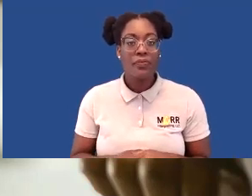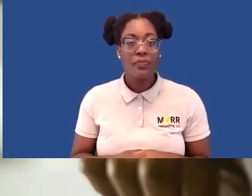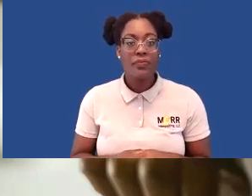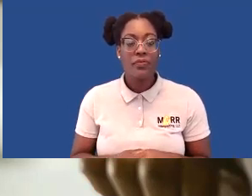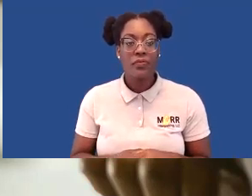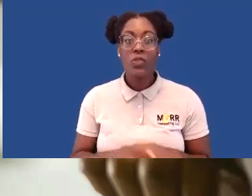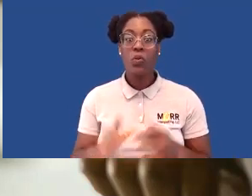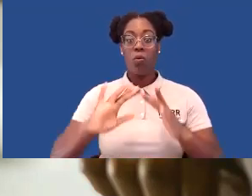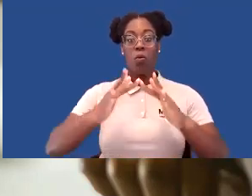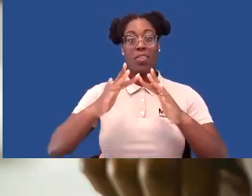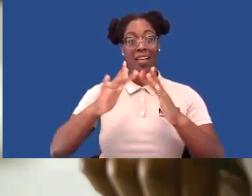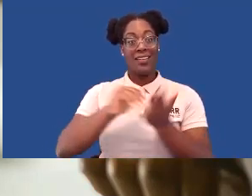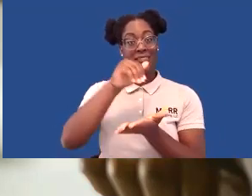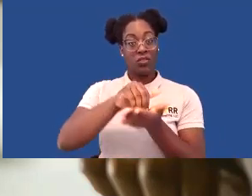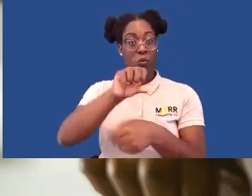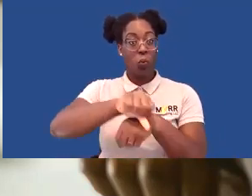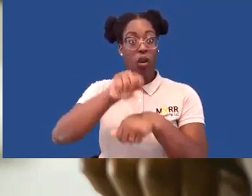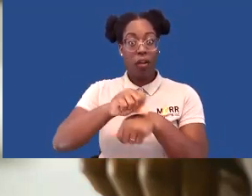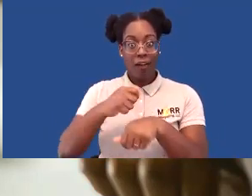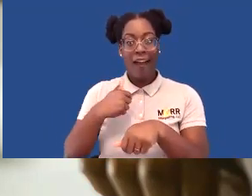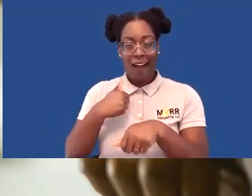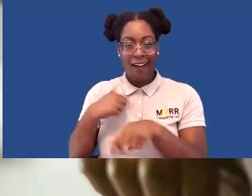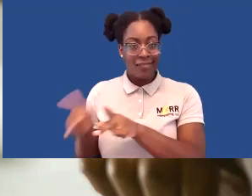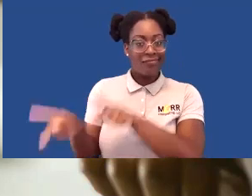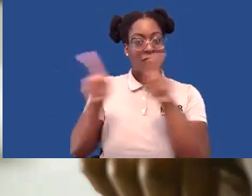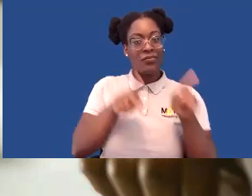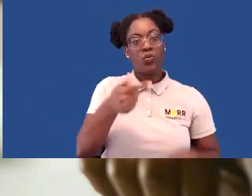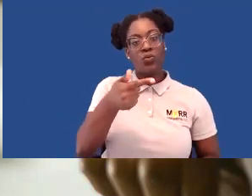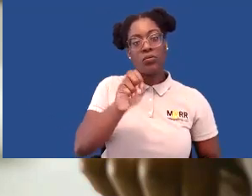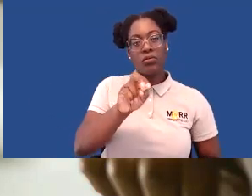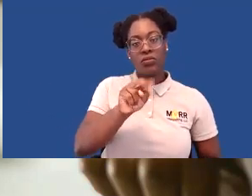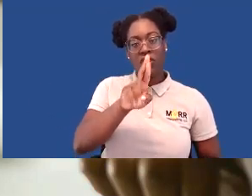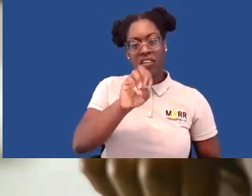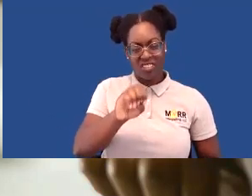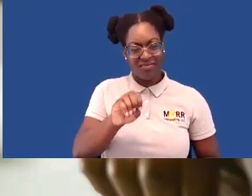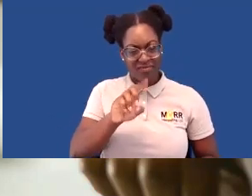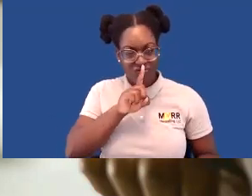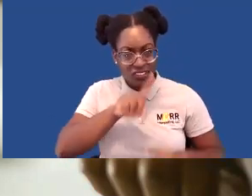that can be informed by in-person tutoring and writing center work, but it's not the same.